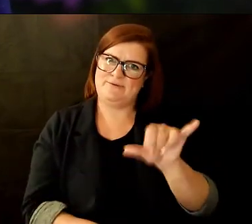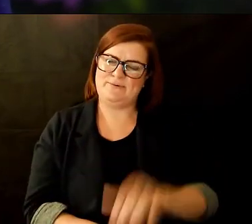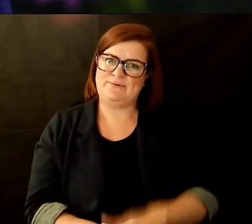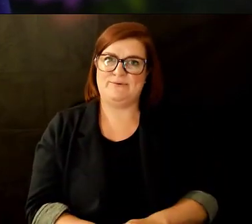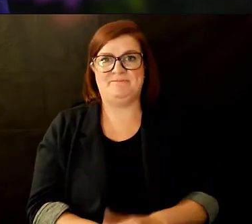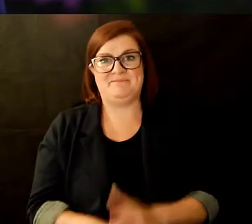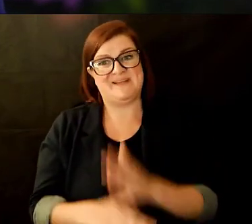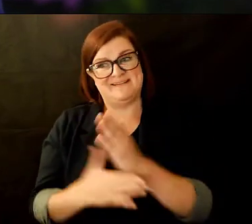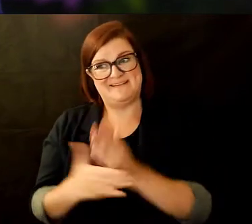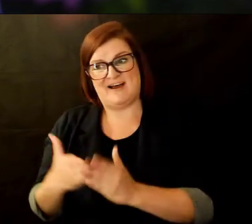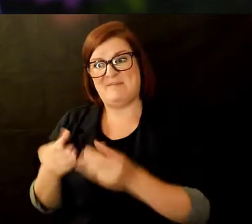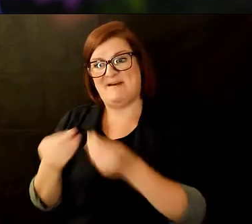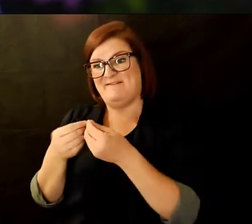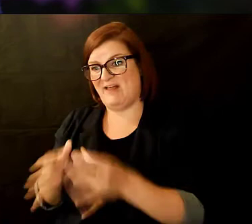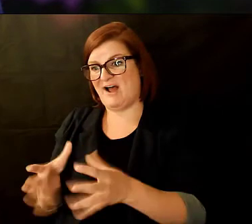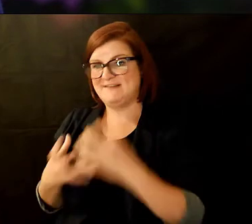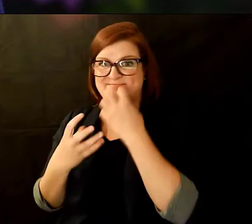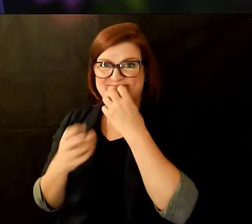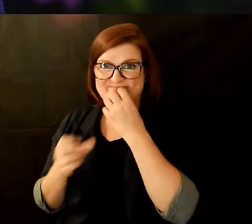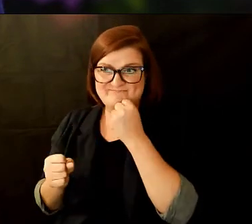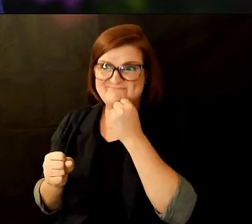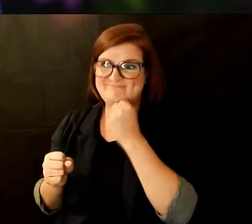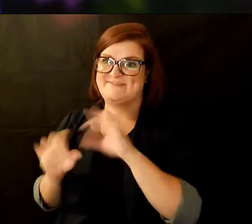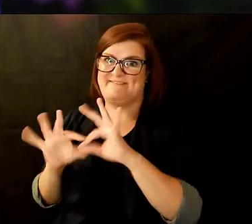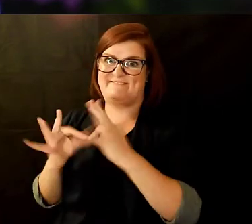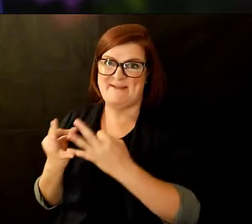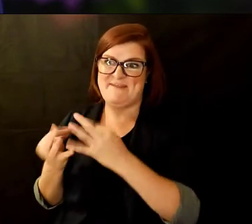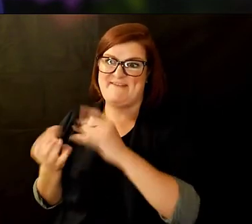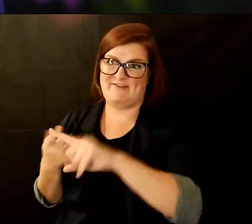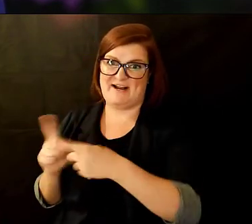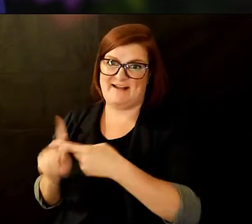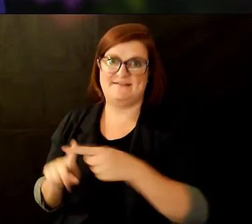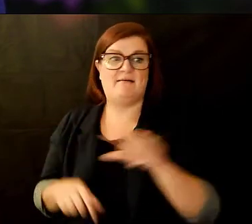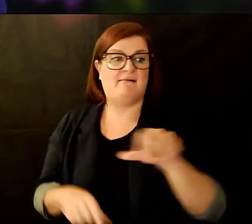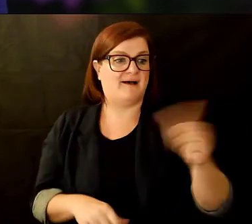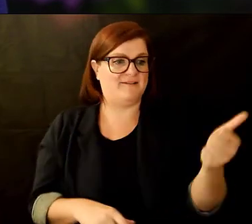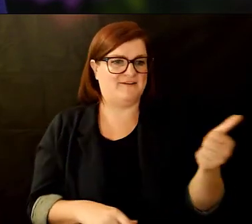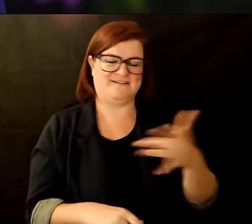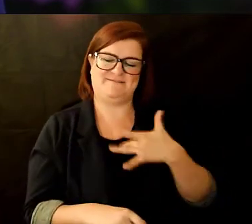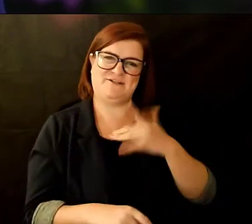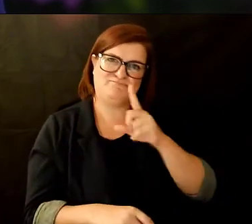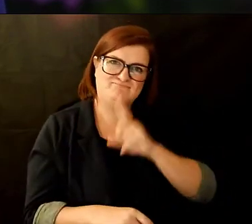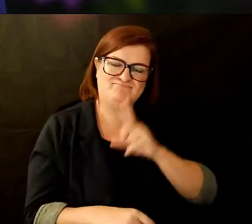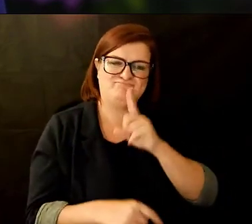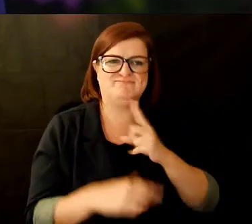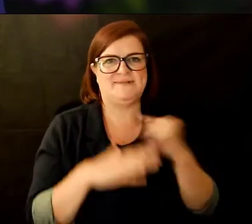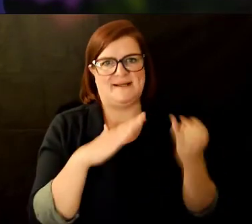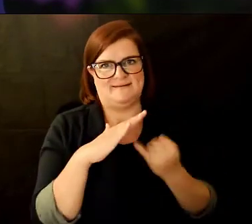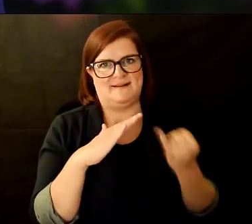Some have lost loved ones. Others have felt loneliness and isolation.